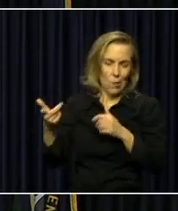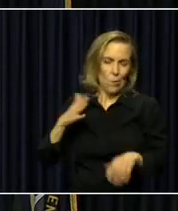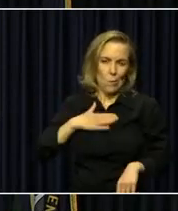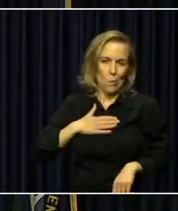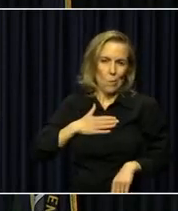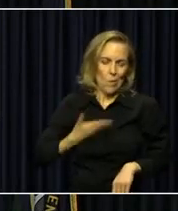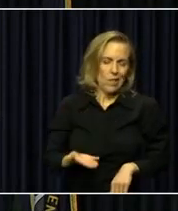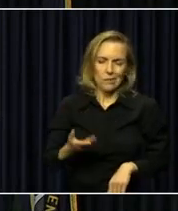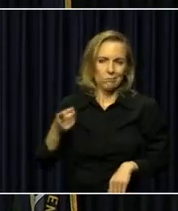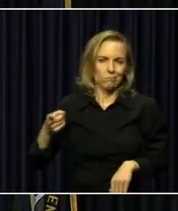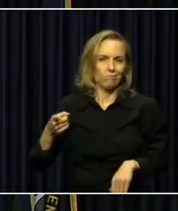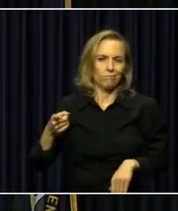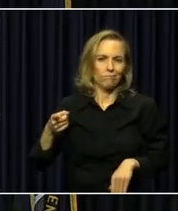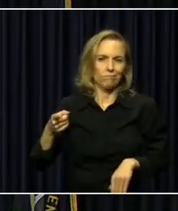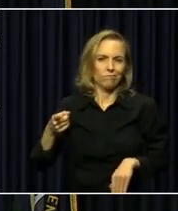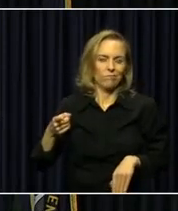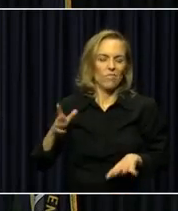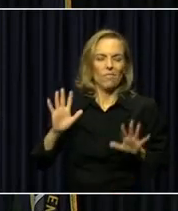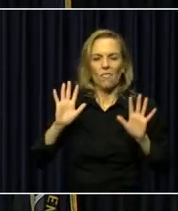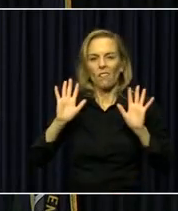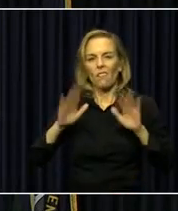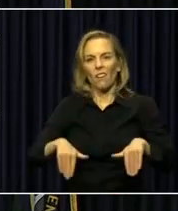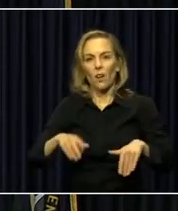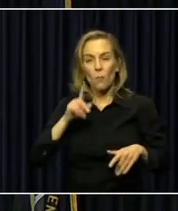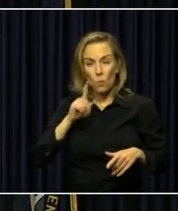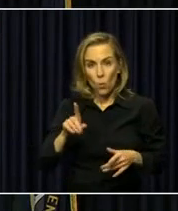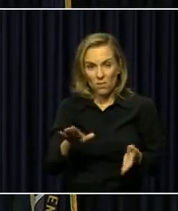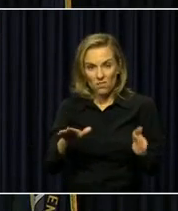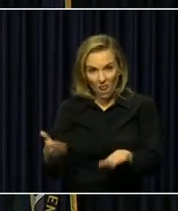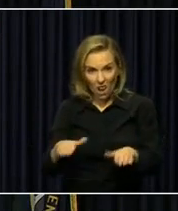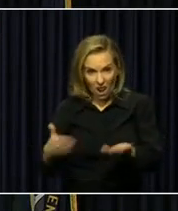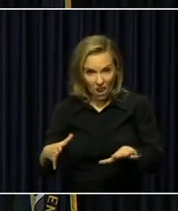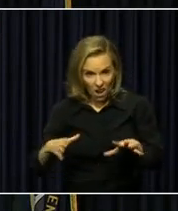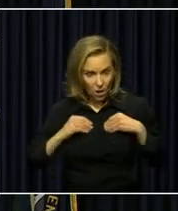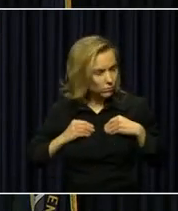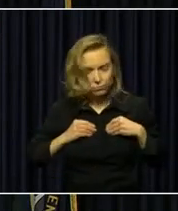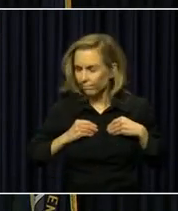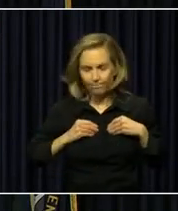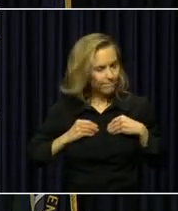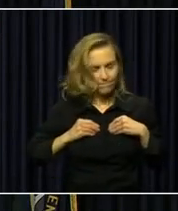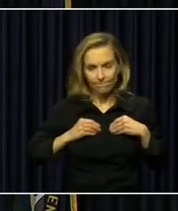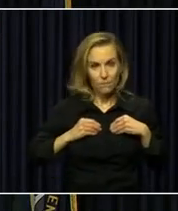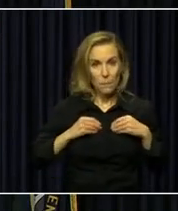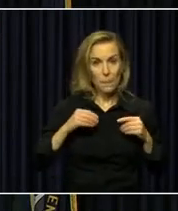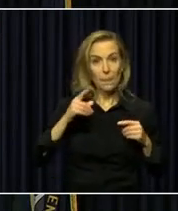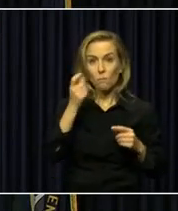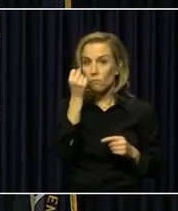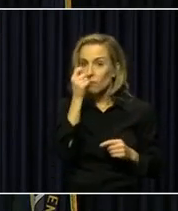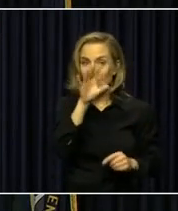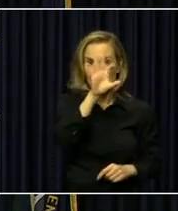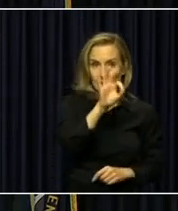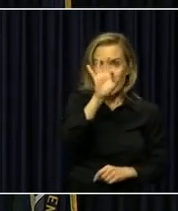ALL RIGHT. SO WE MISS SPECIAL DAYS AND